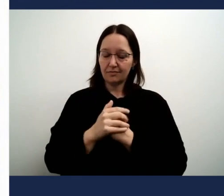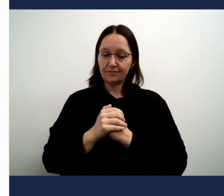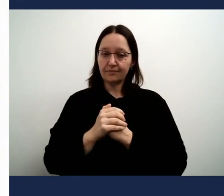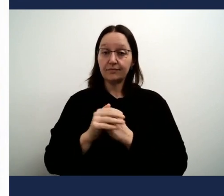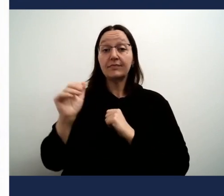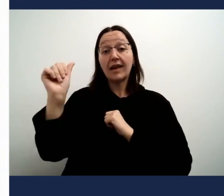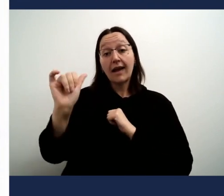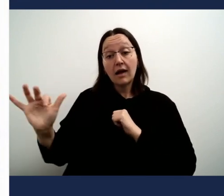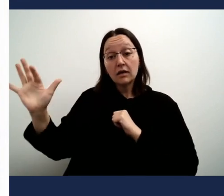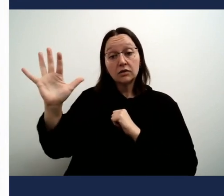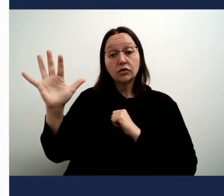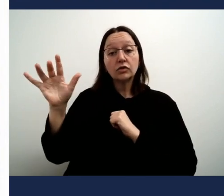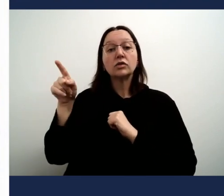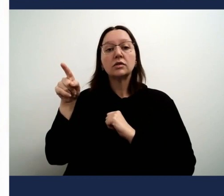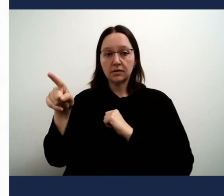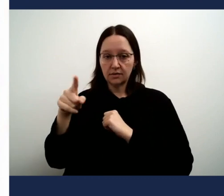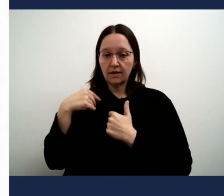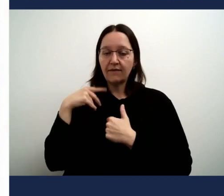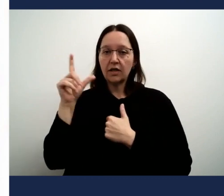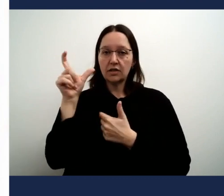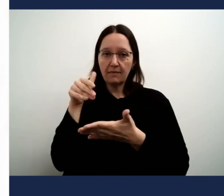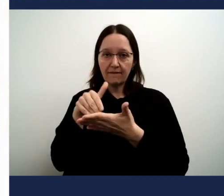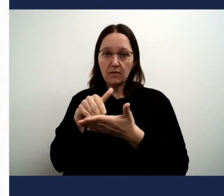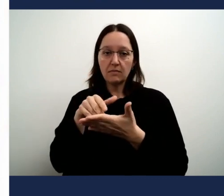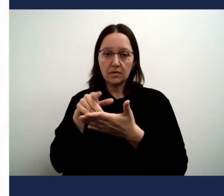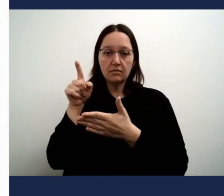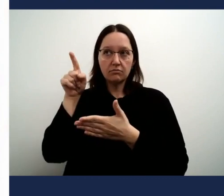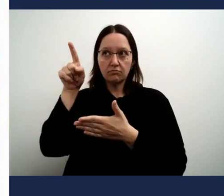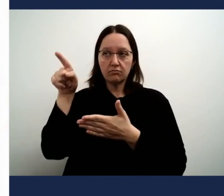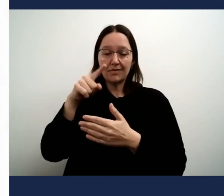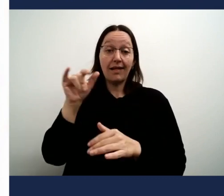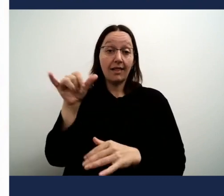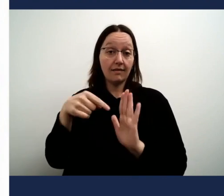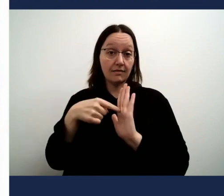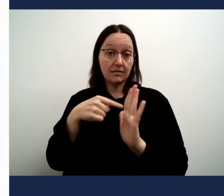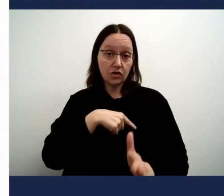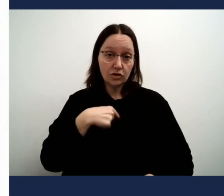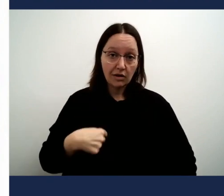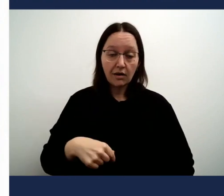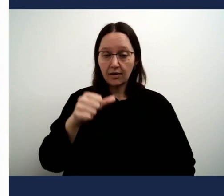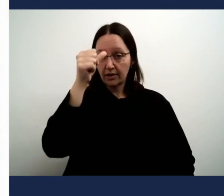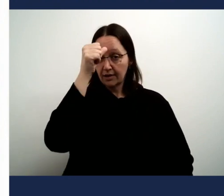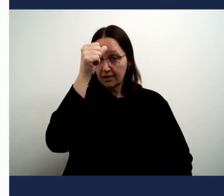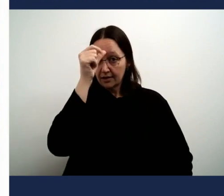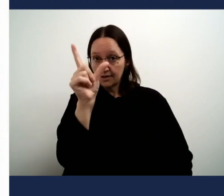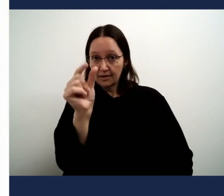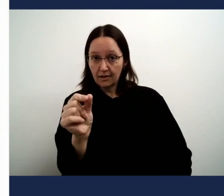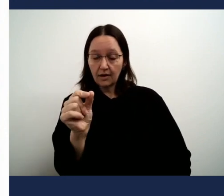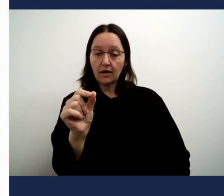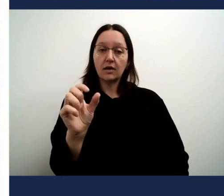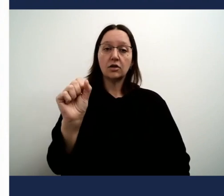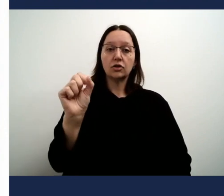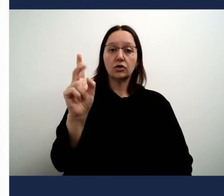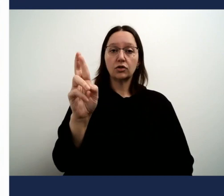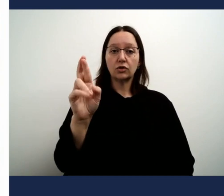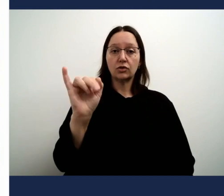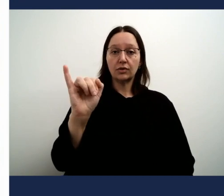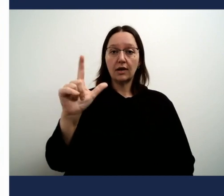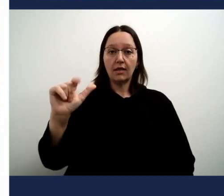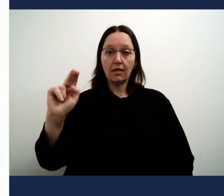a -- in some cases it's led to violence. In 2021, in London, , Ontario, a white nationalist